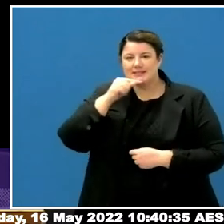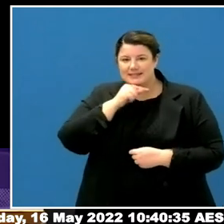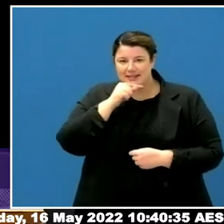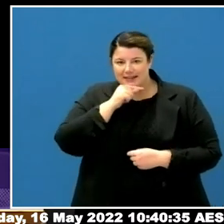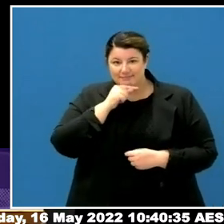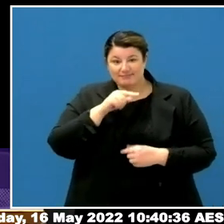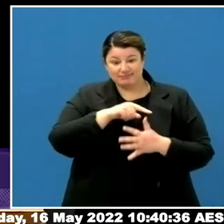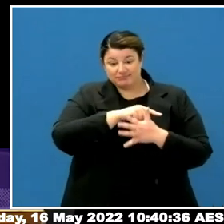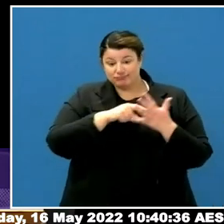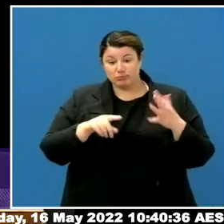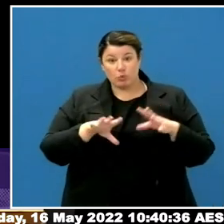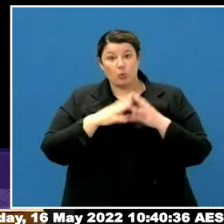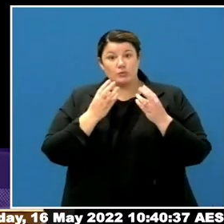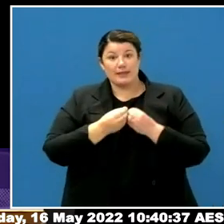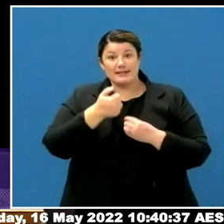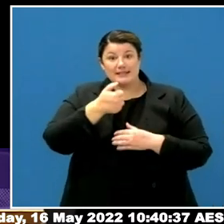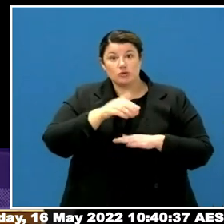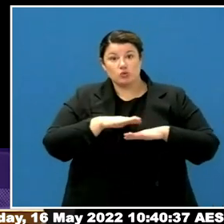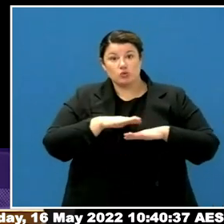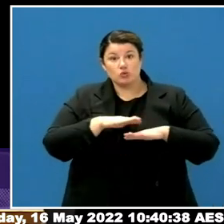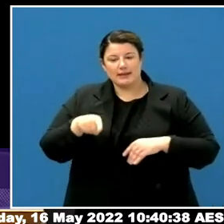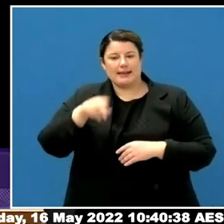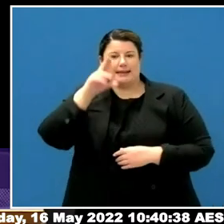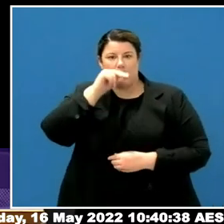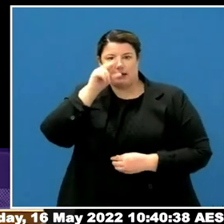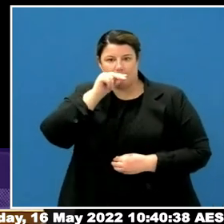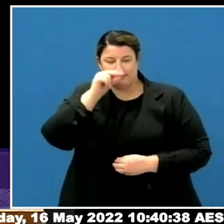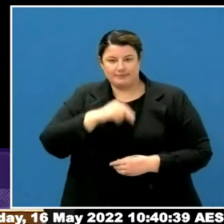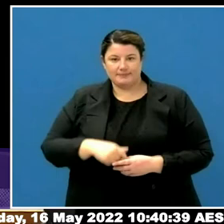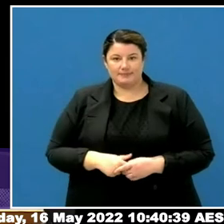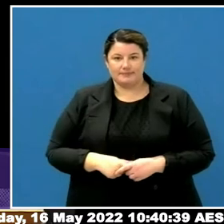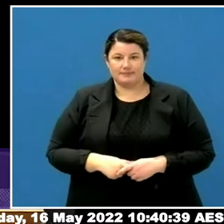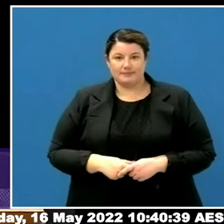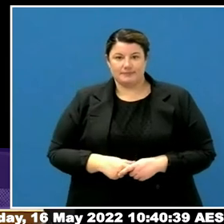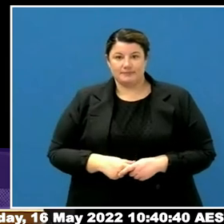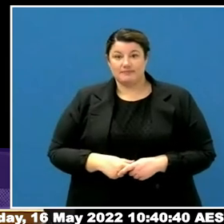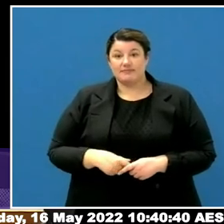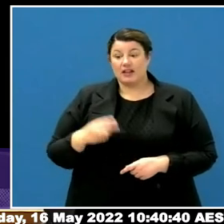children. Toby, Suzie and Rob live together with their dogs in western Sydney.